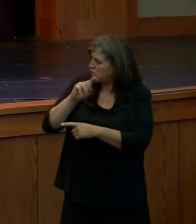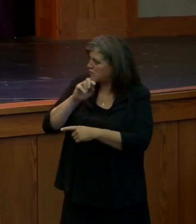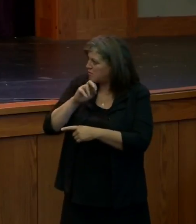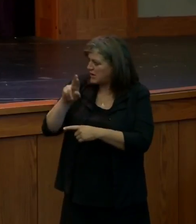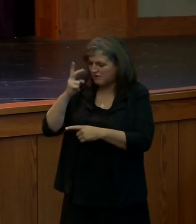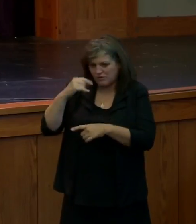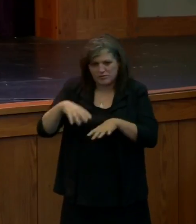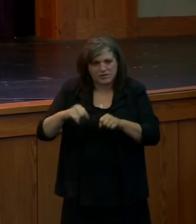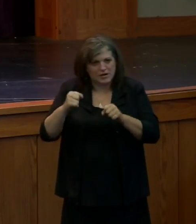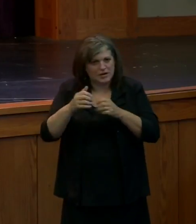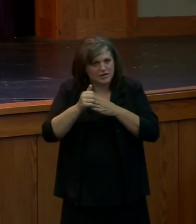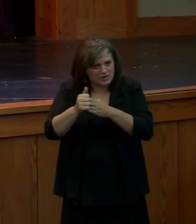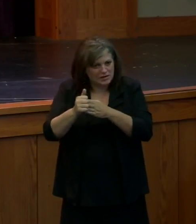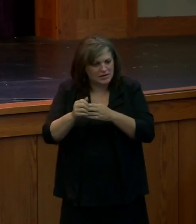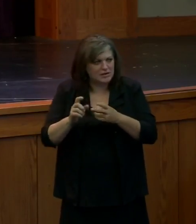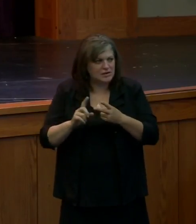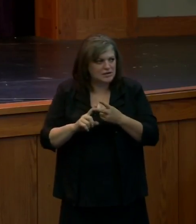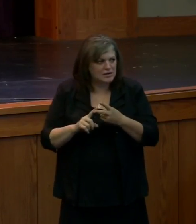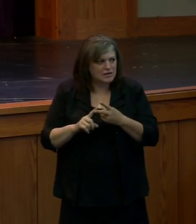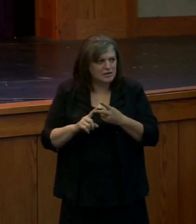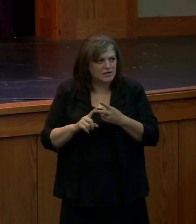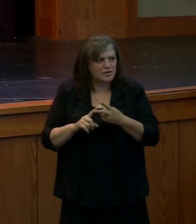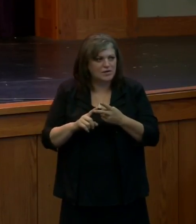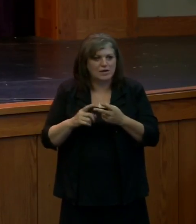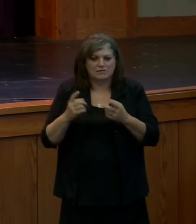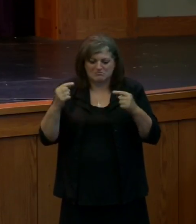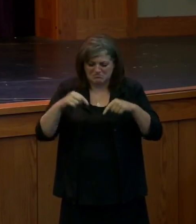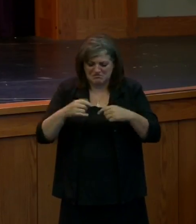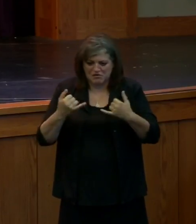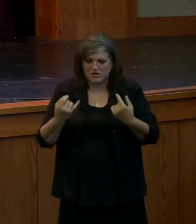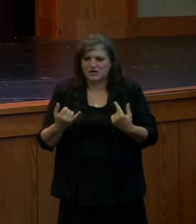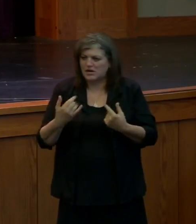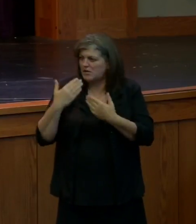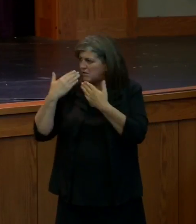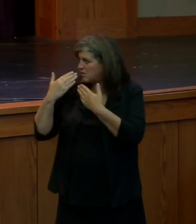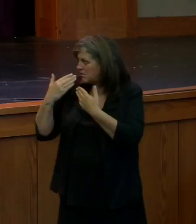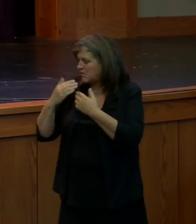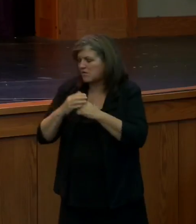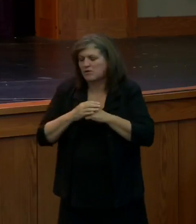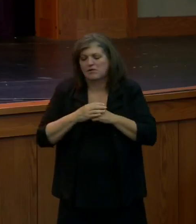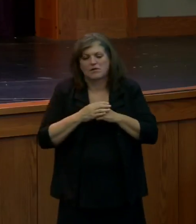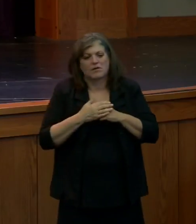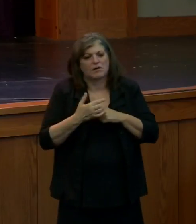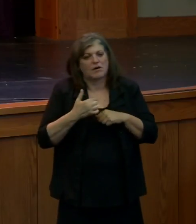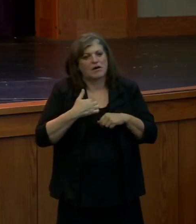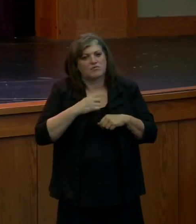WE WOULDN'T BE WHERE WE ARE TODAY AND I AM REALLY PLEASED TO